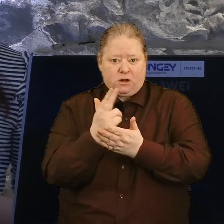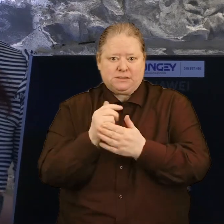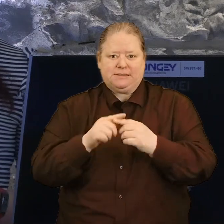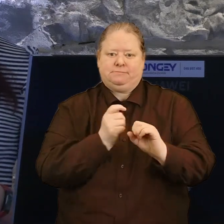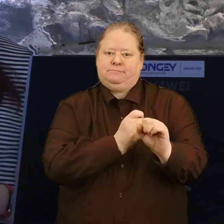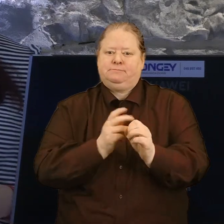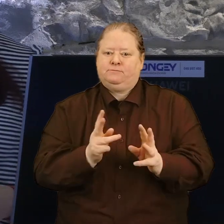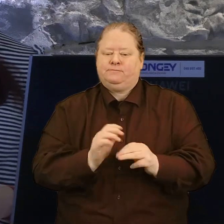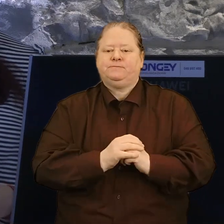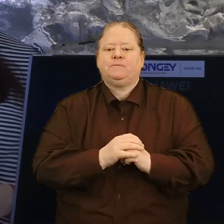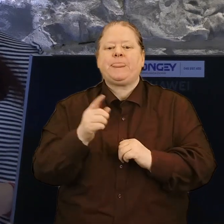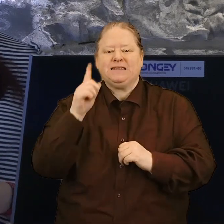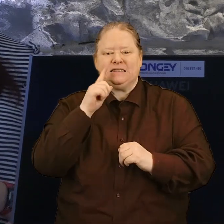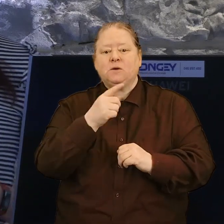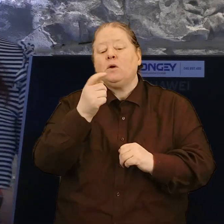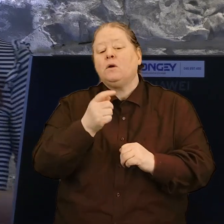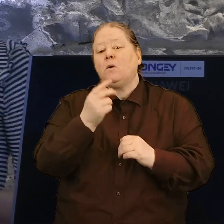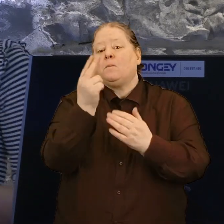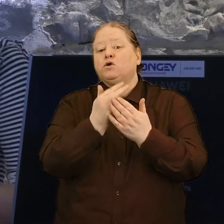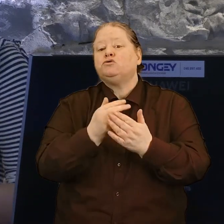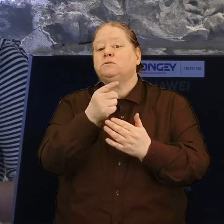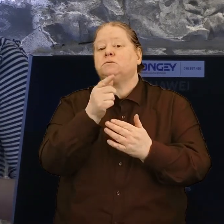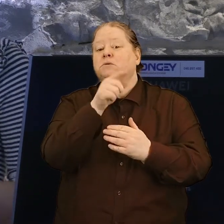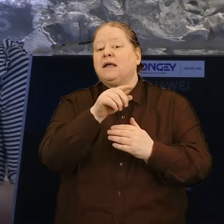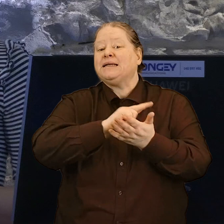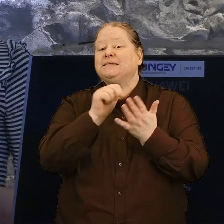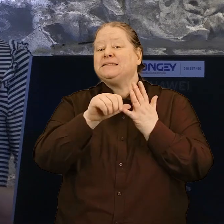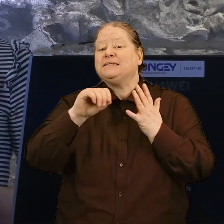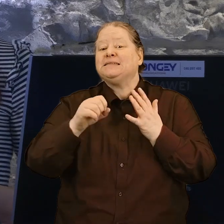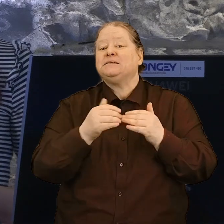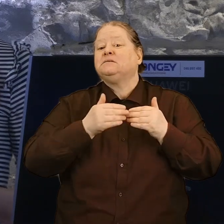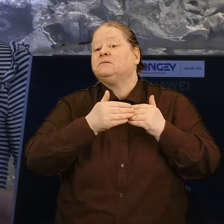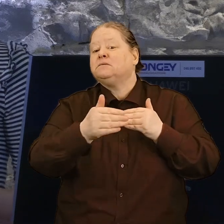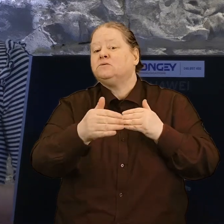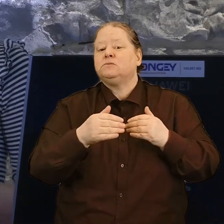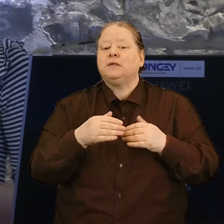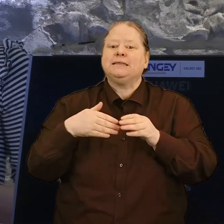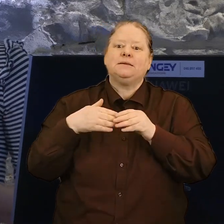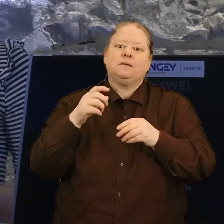This can be seen in the portraits commissioned from the 1860s onwards, which include the leading Irish Society artist